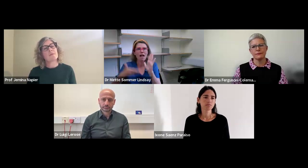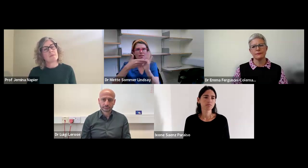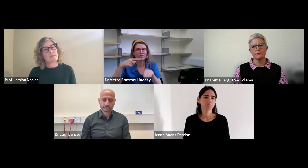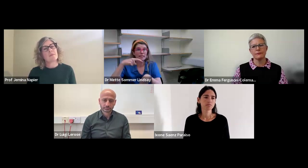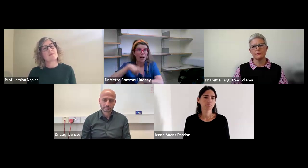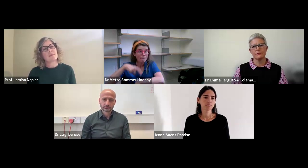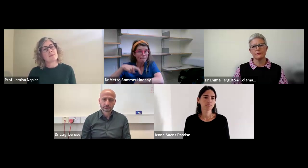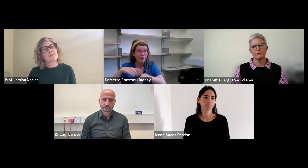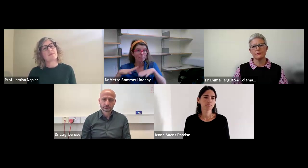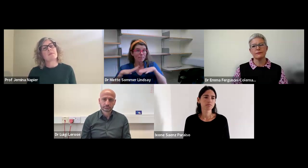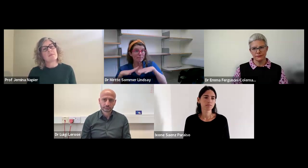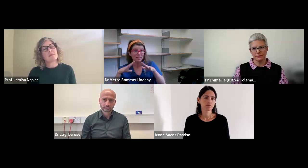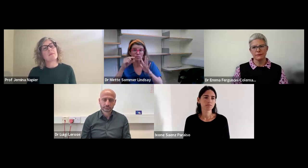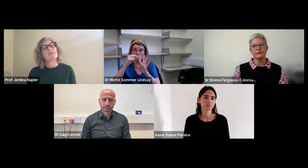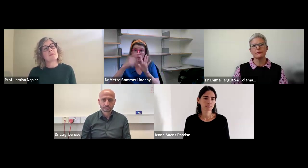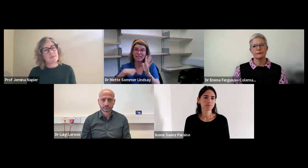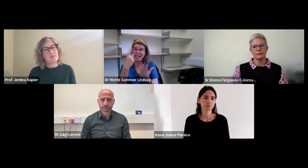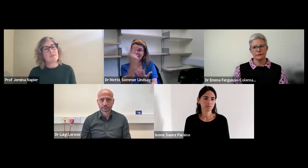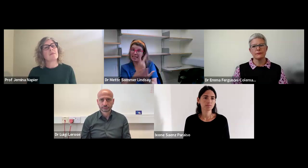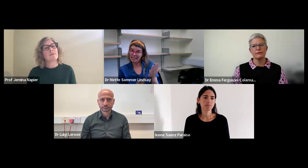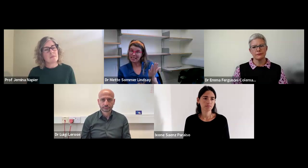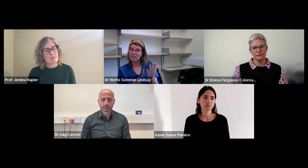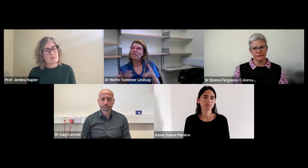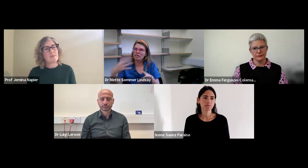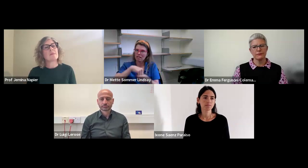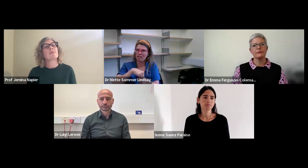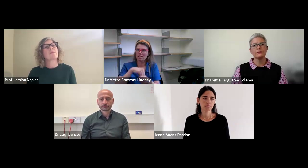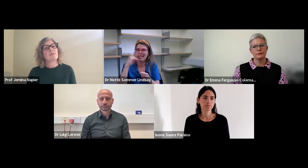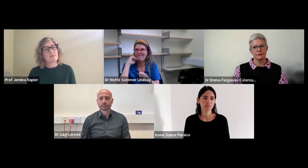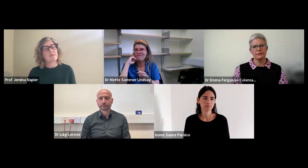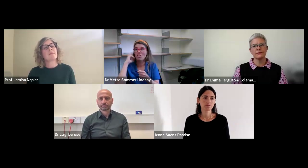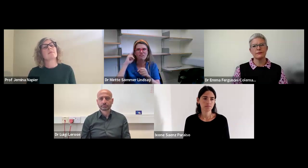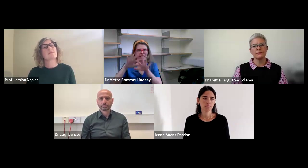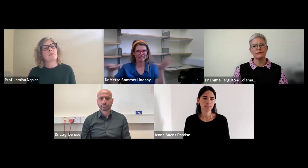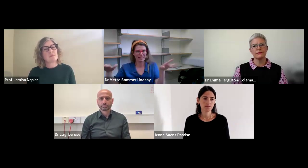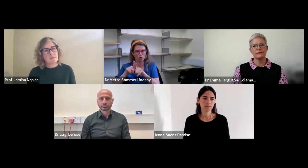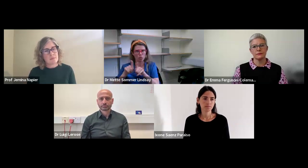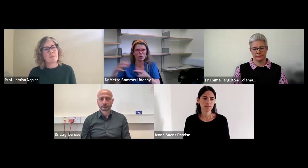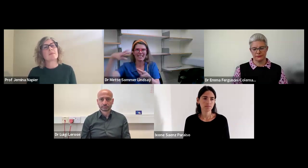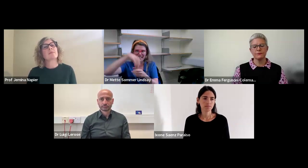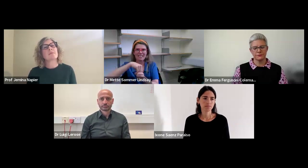because of language barriers we *do* need extra time to prepare project designs, to take into